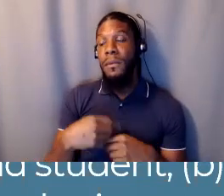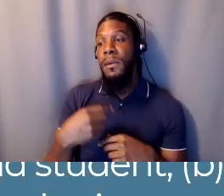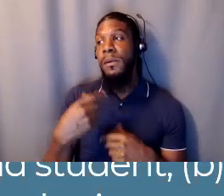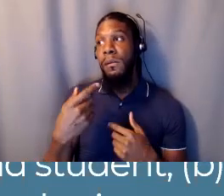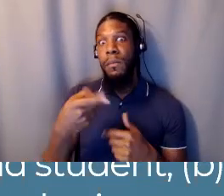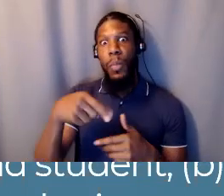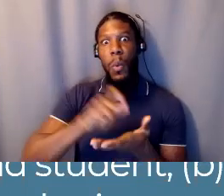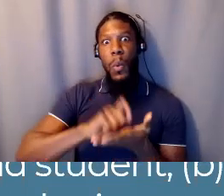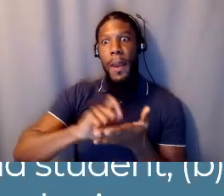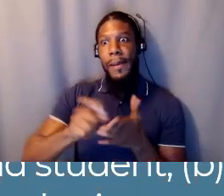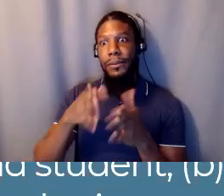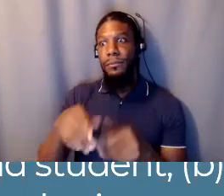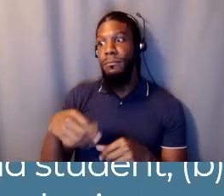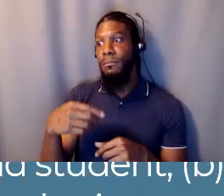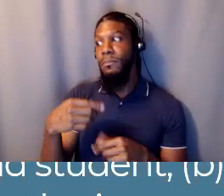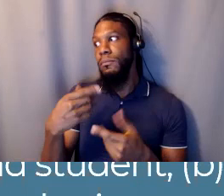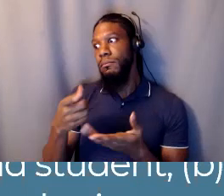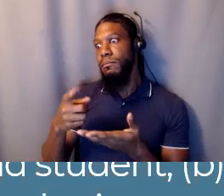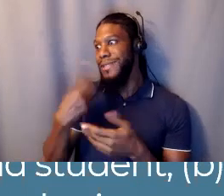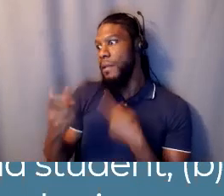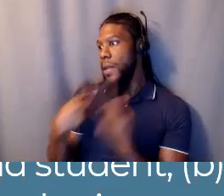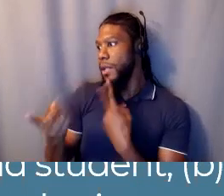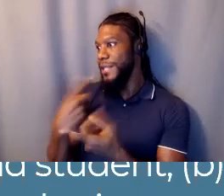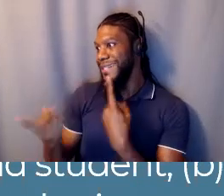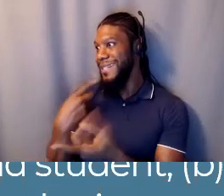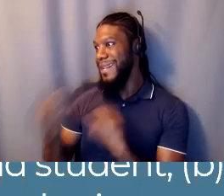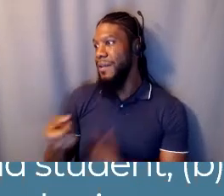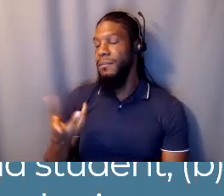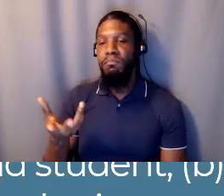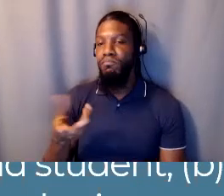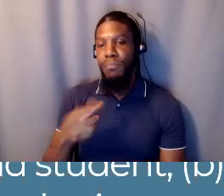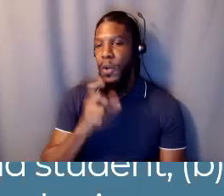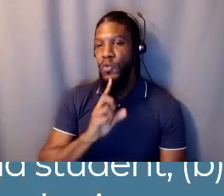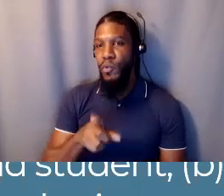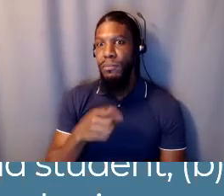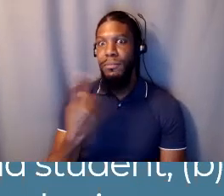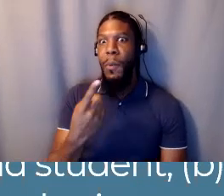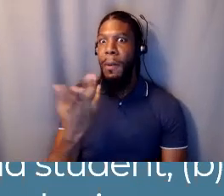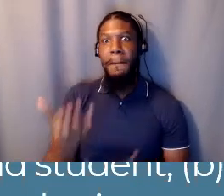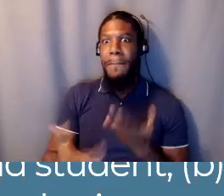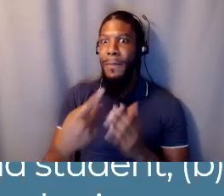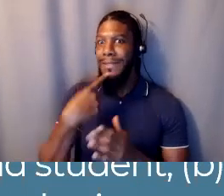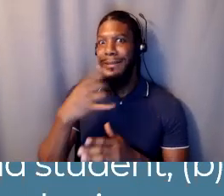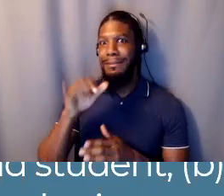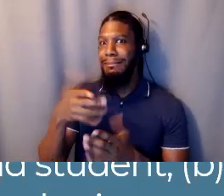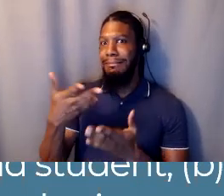I've even heard the term "cheating." And I would suggest that that is not the case.